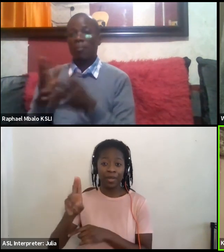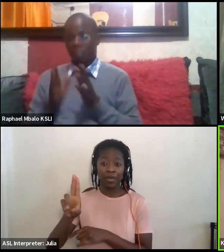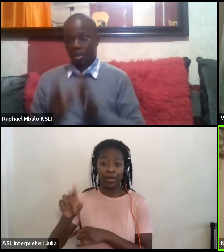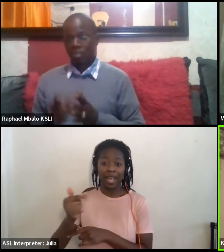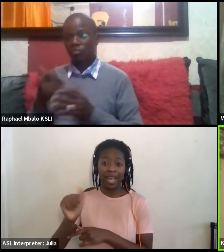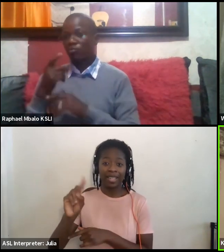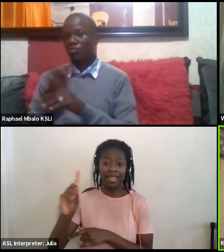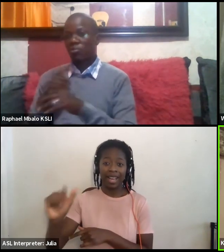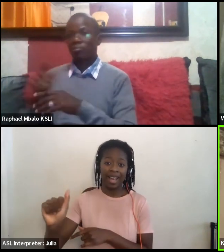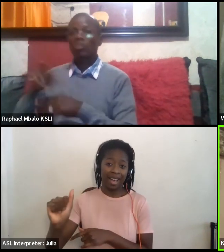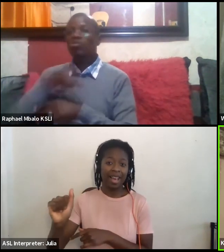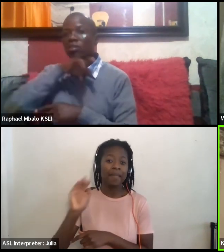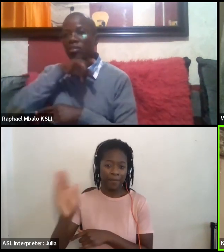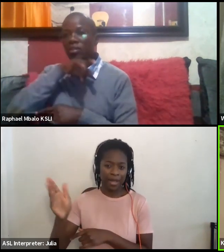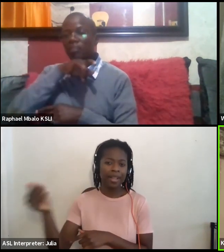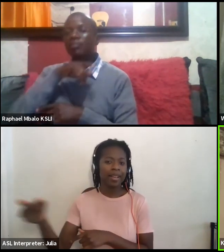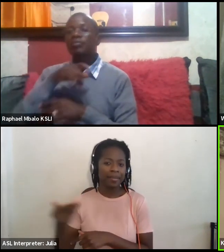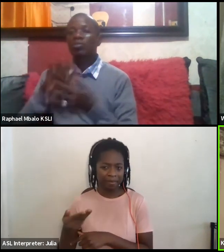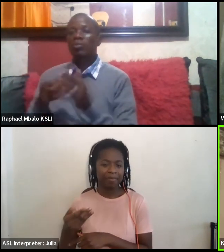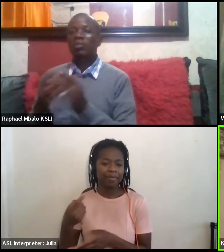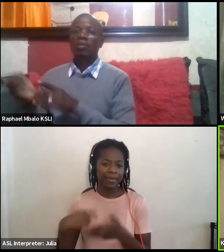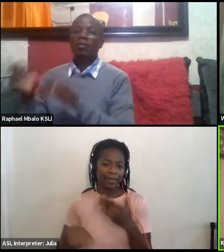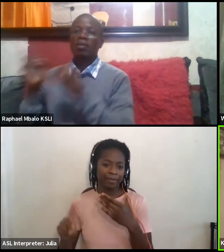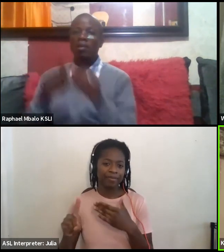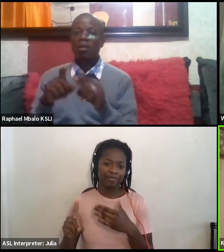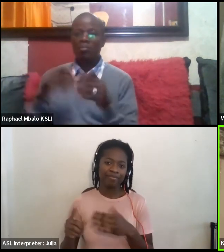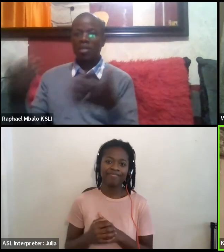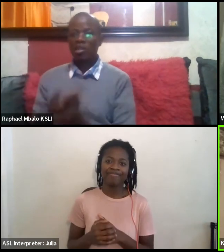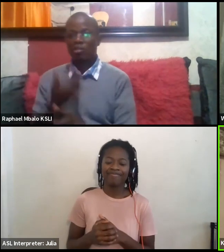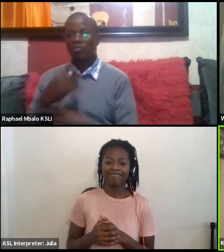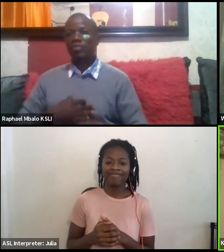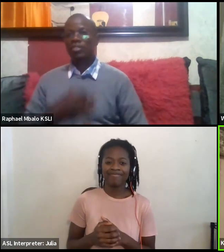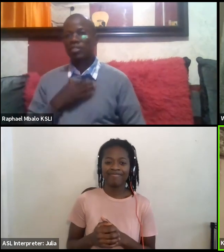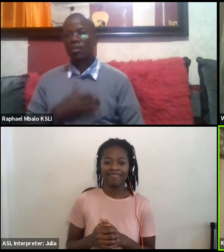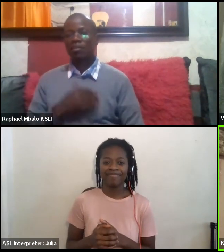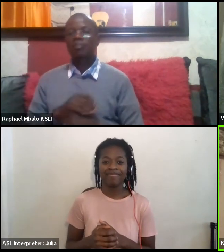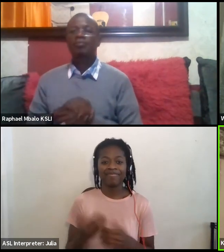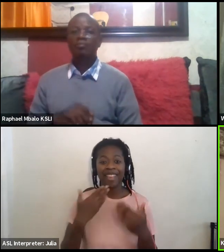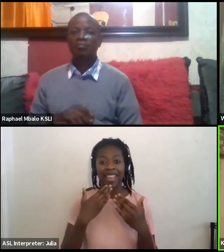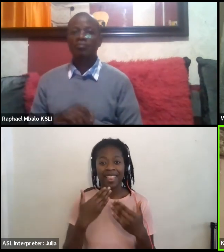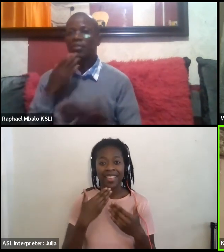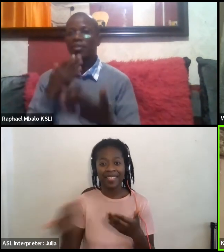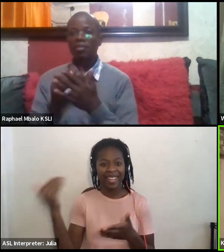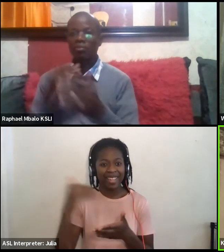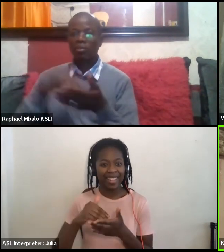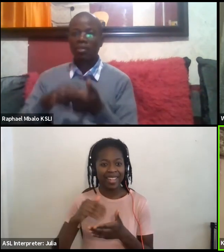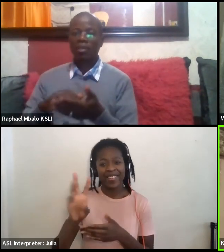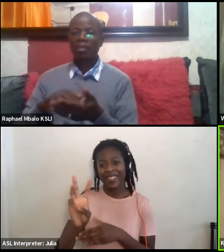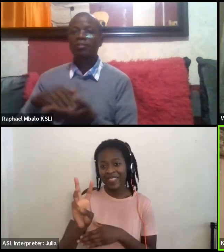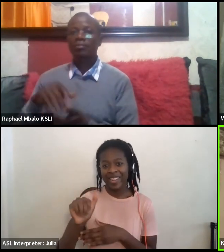to chat a little bit about the art scene over there. Thank you again Wanjiku. Thanks everybody. You're welcome.